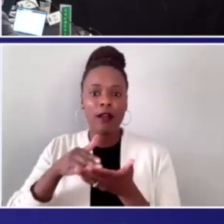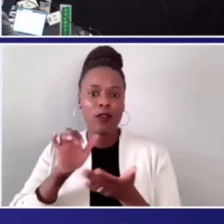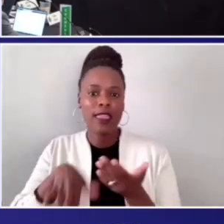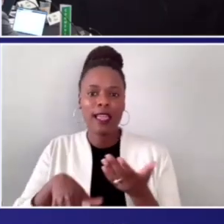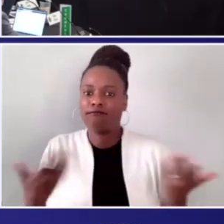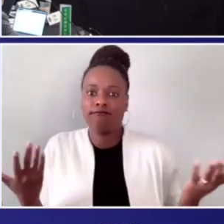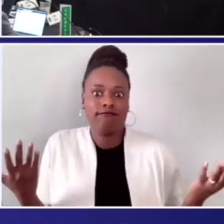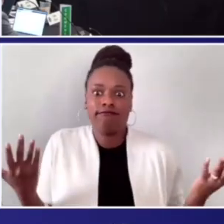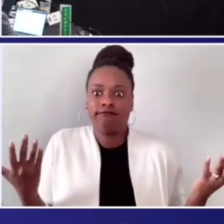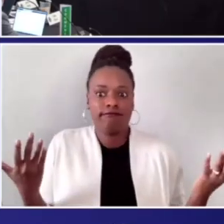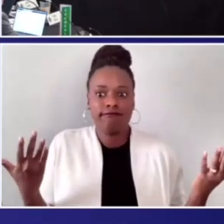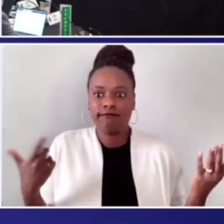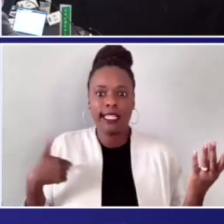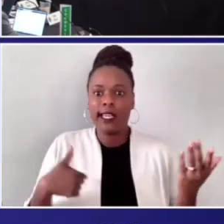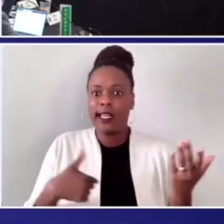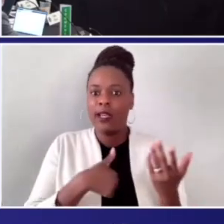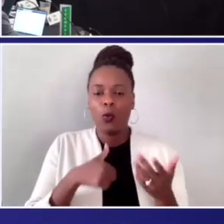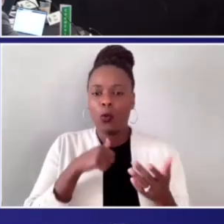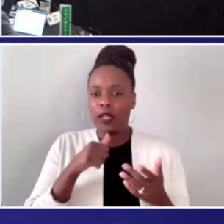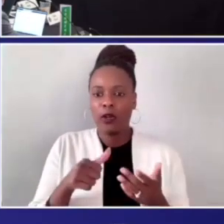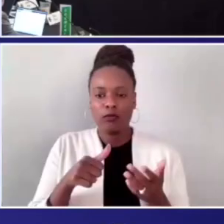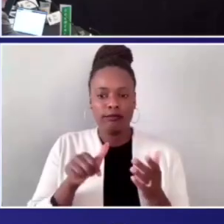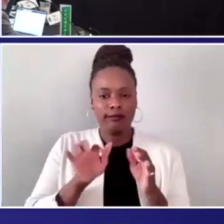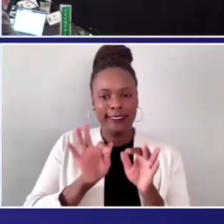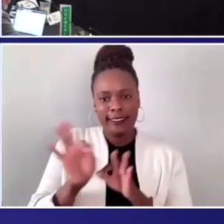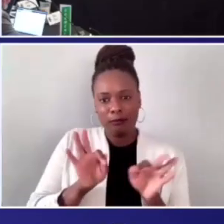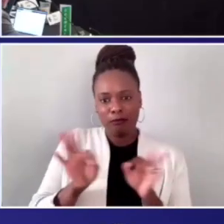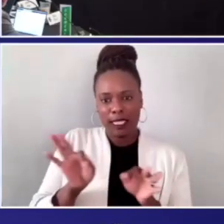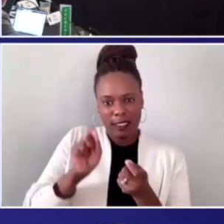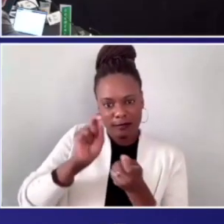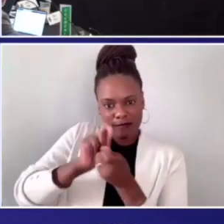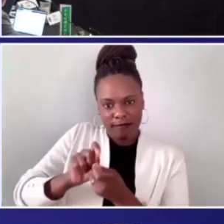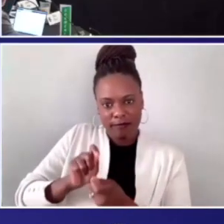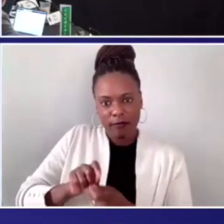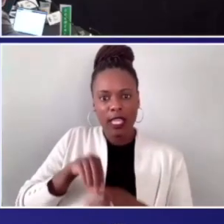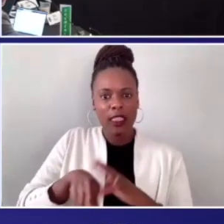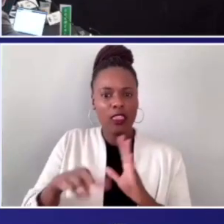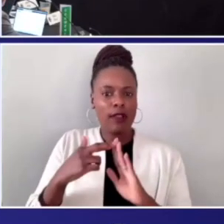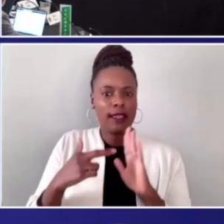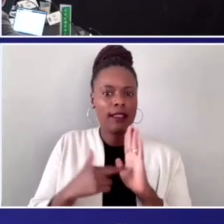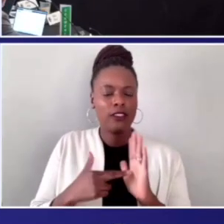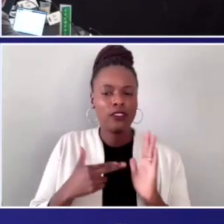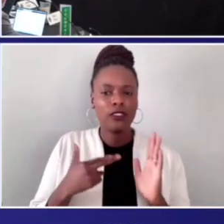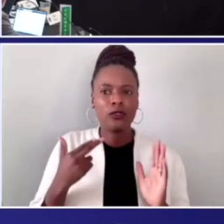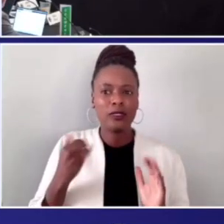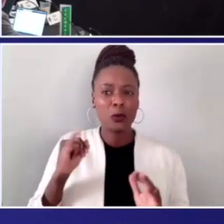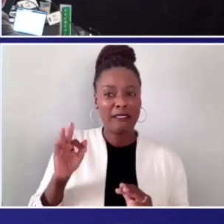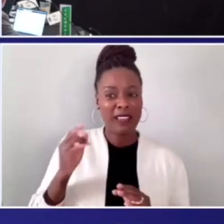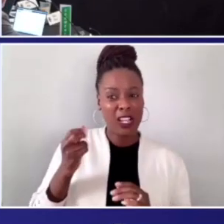that we would do in regulations anyway. And so if I'm understanding your question, what would the borrower do? The borrower